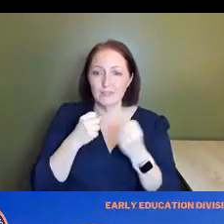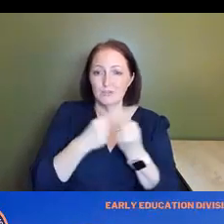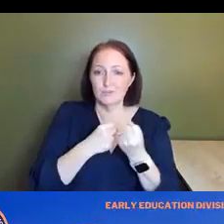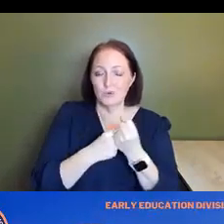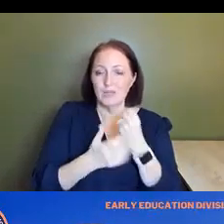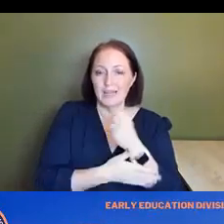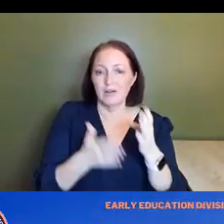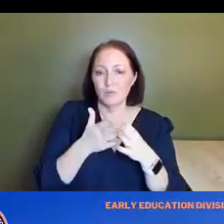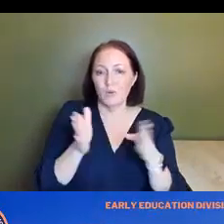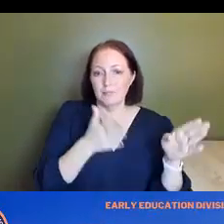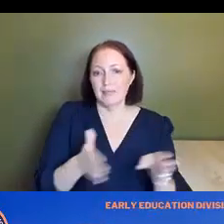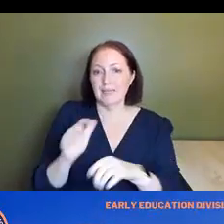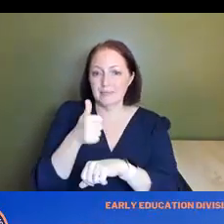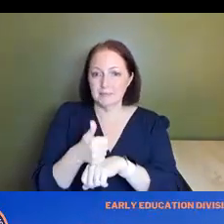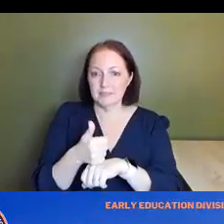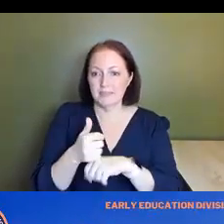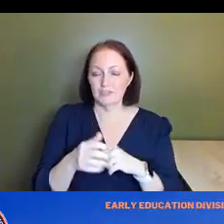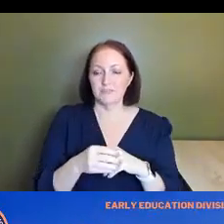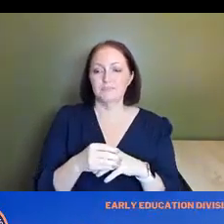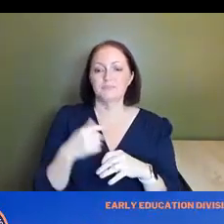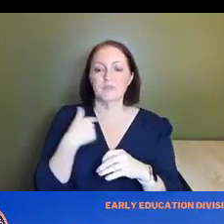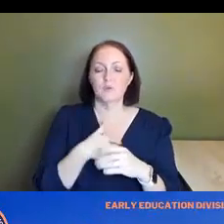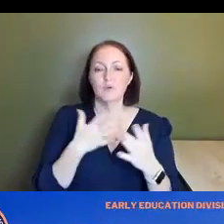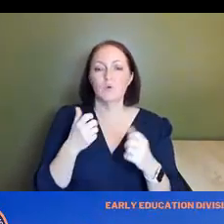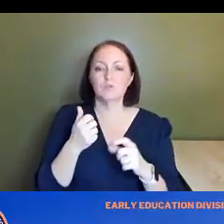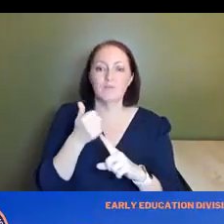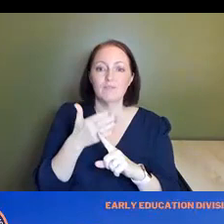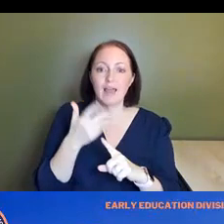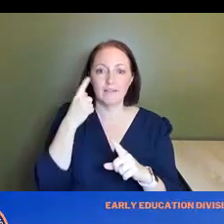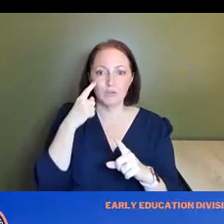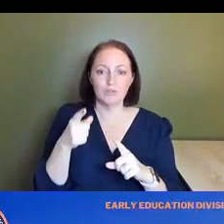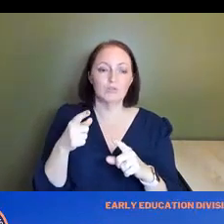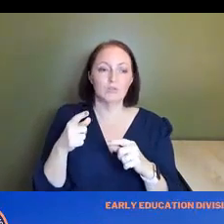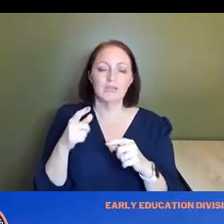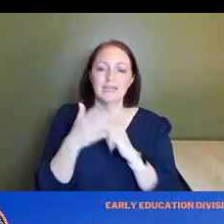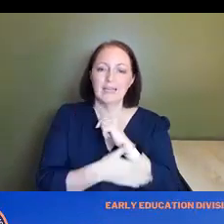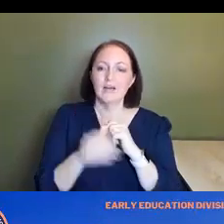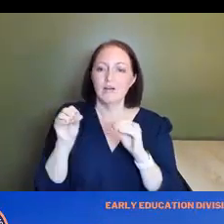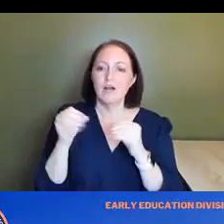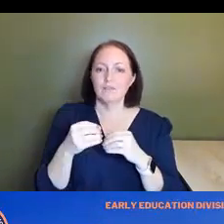planning and implementation. We want to flag for you that county office of education are